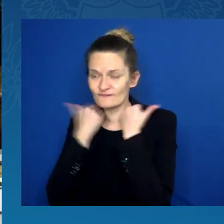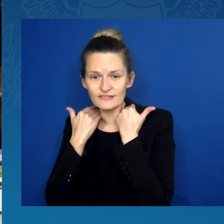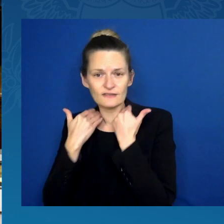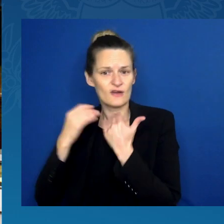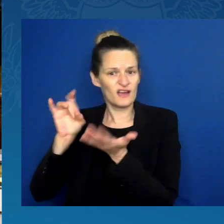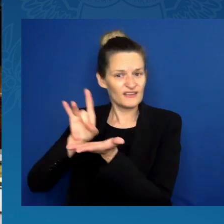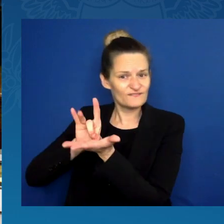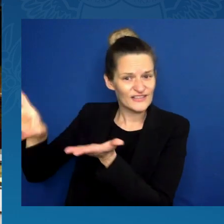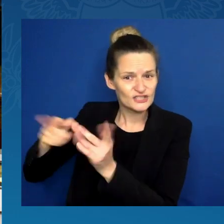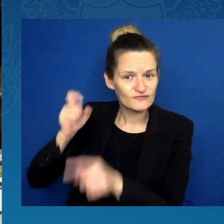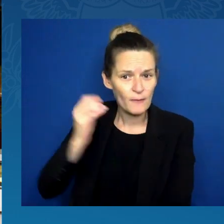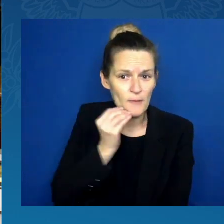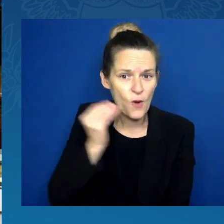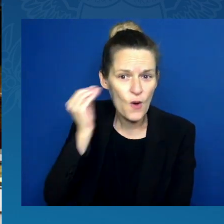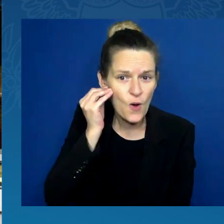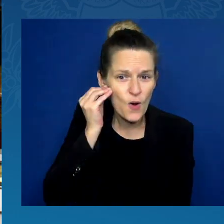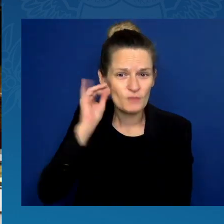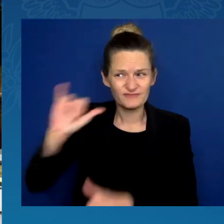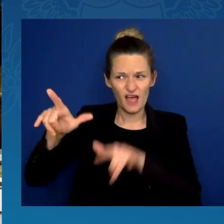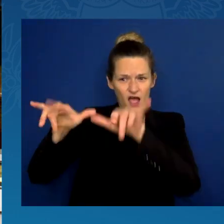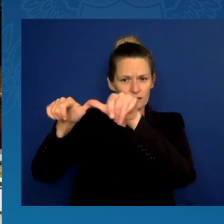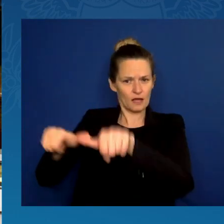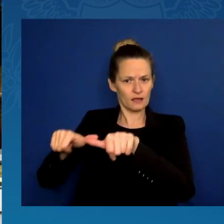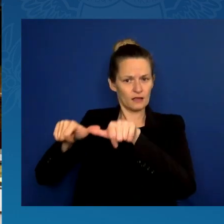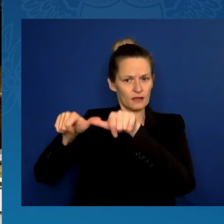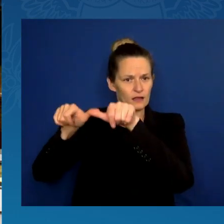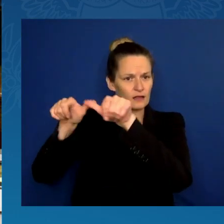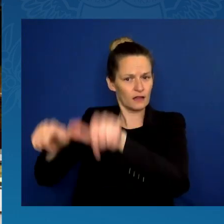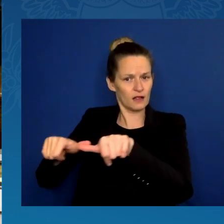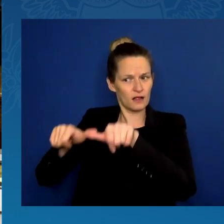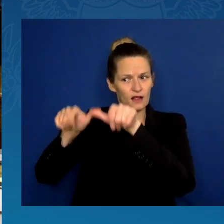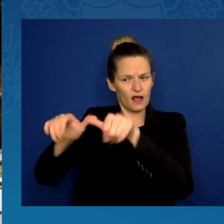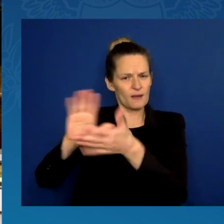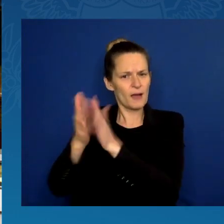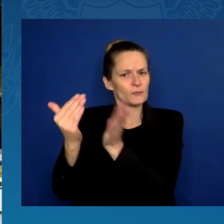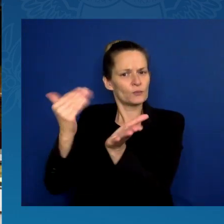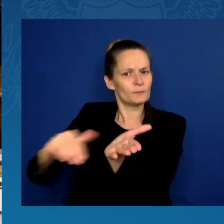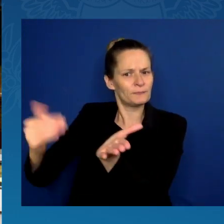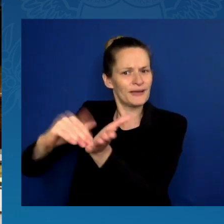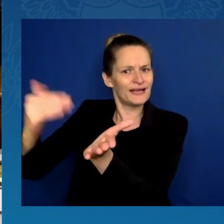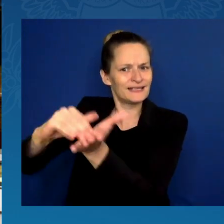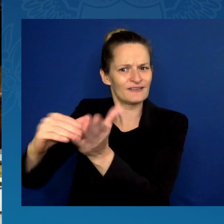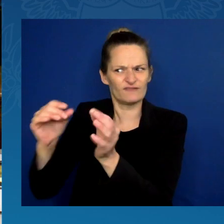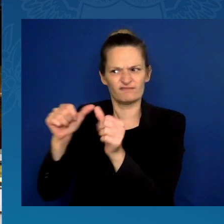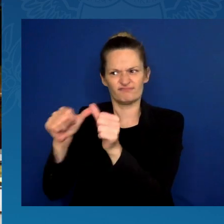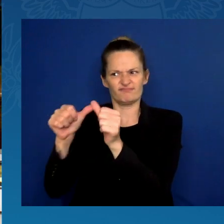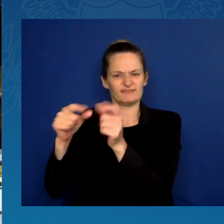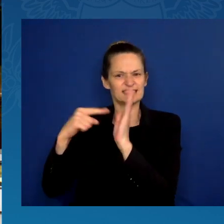And we really talk about this as reproductive justice, because we're talking about the social determinants of health.